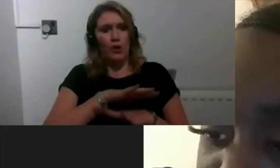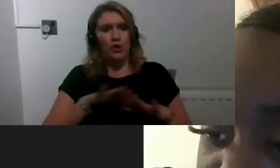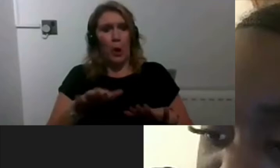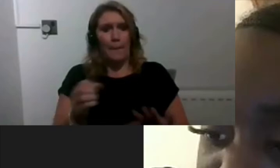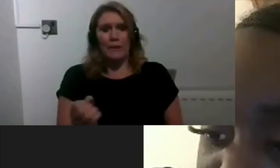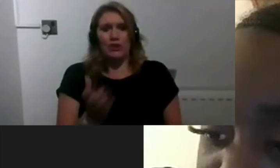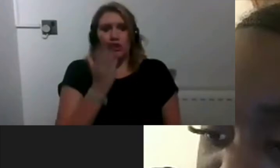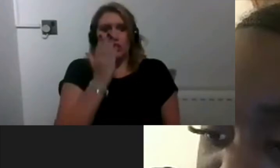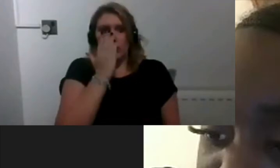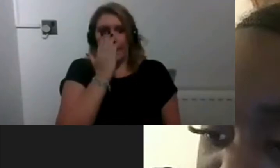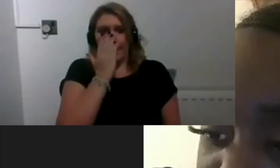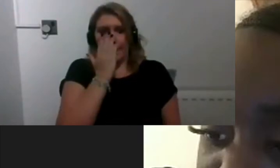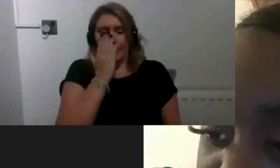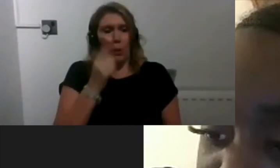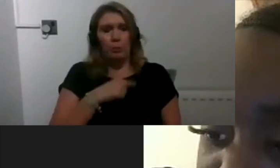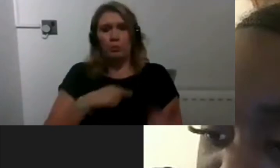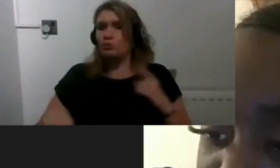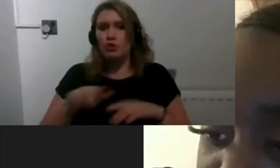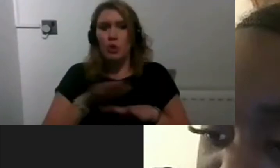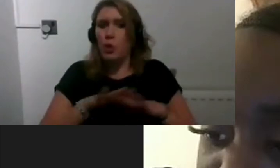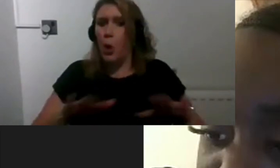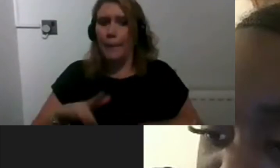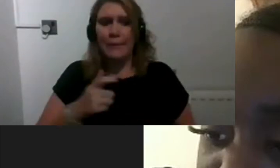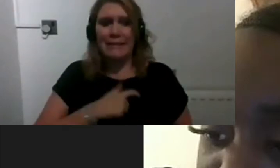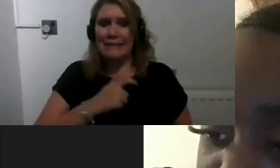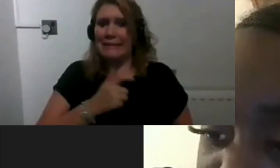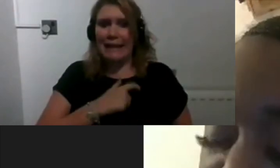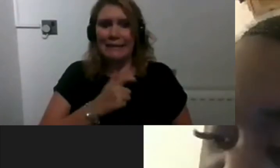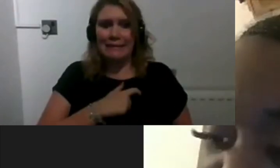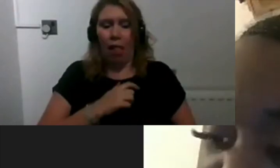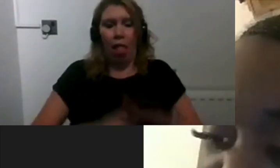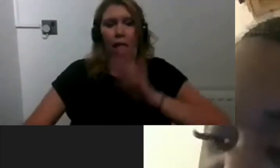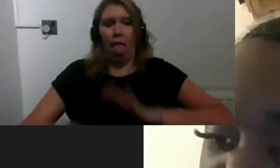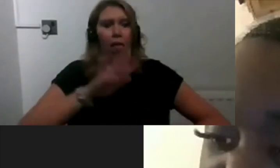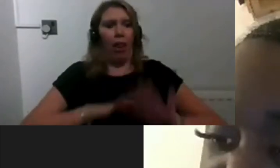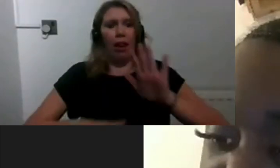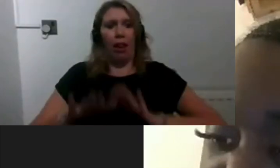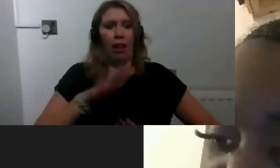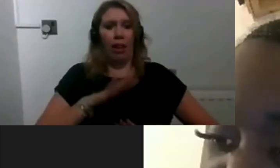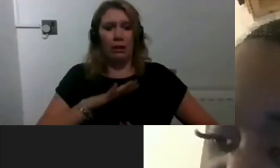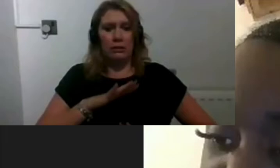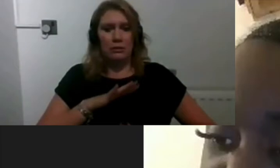We should never, we should always fight.